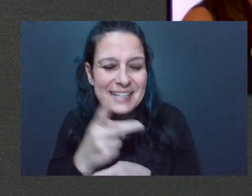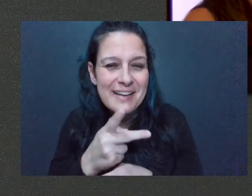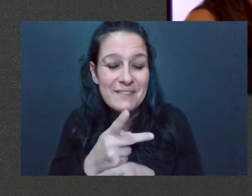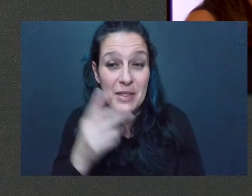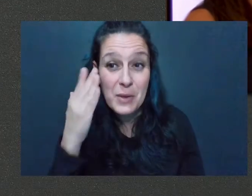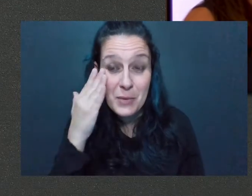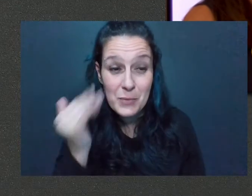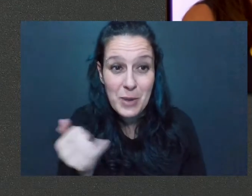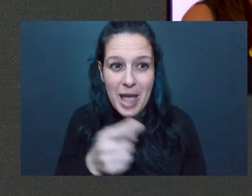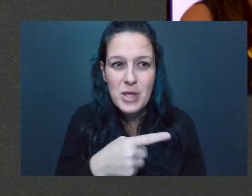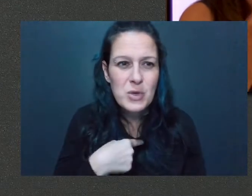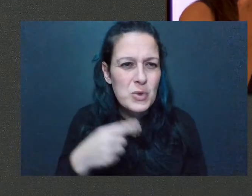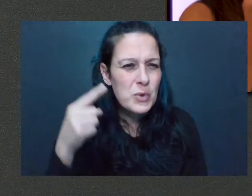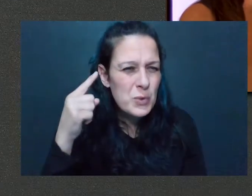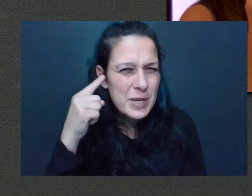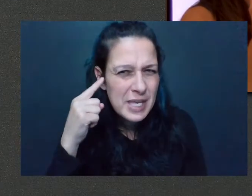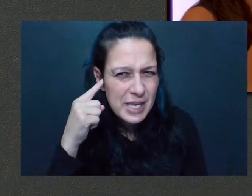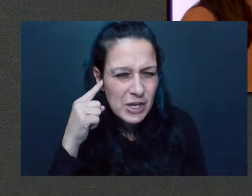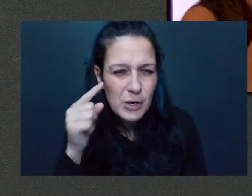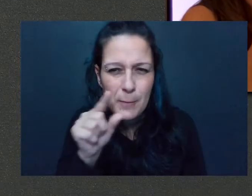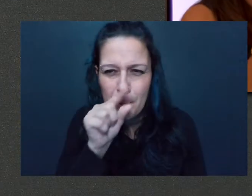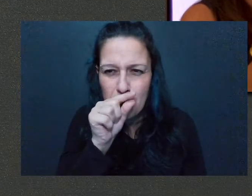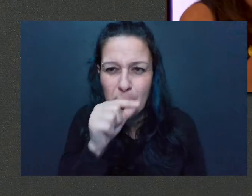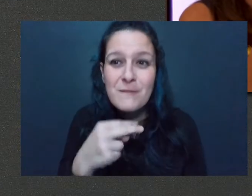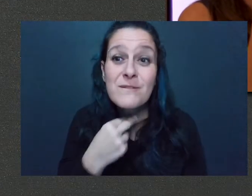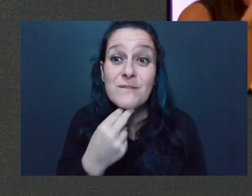because you hear the bird's voice